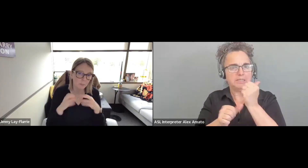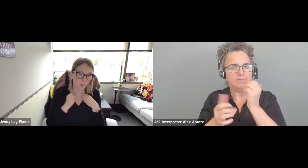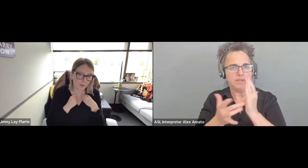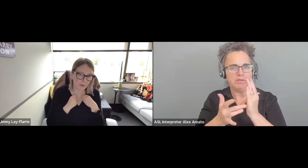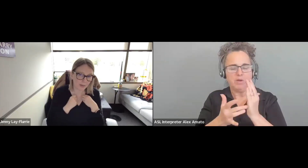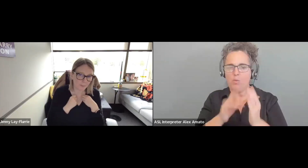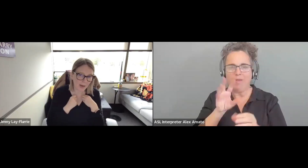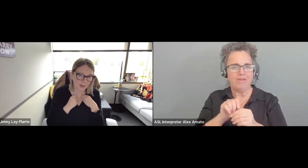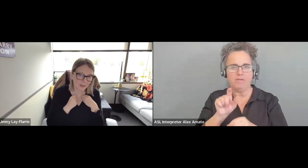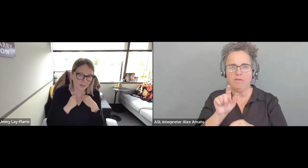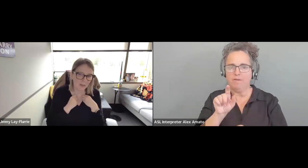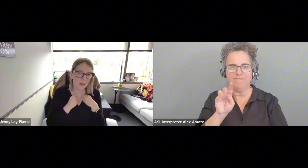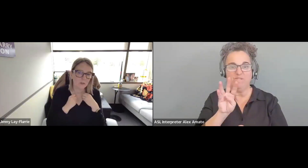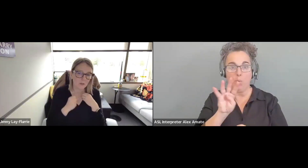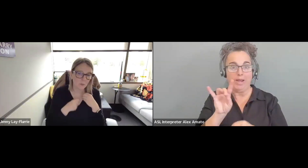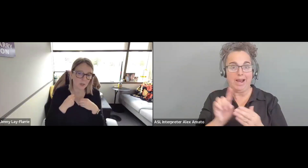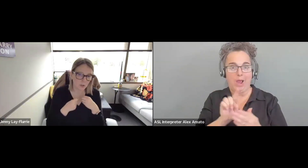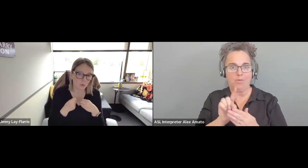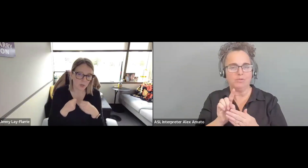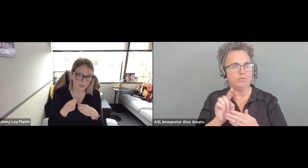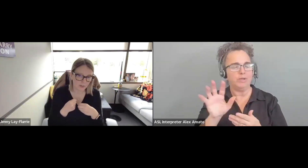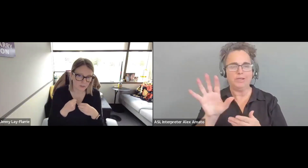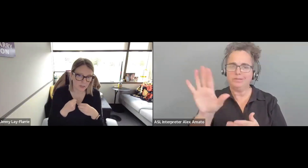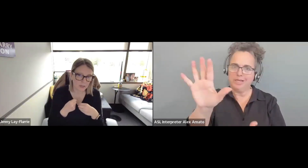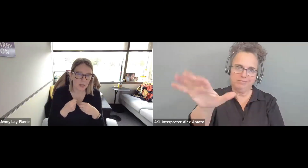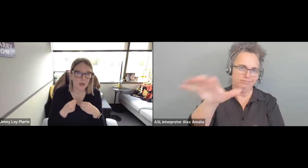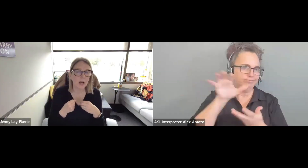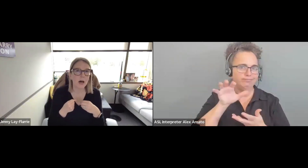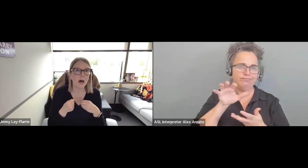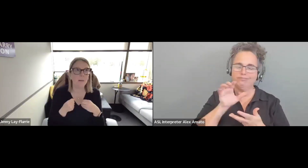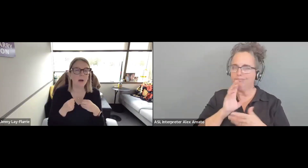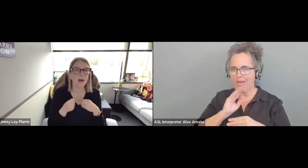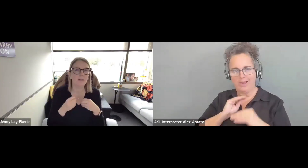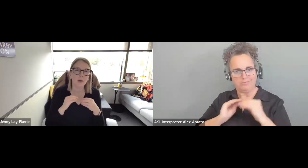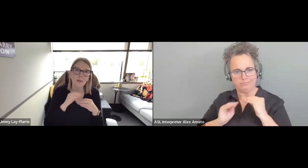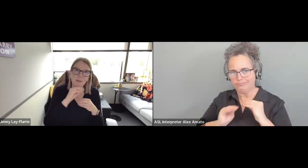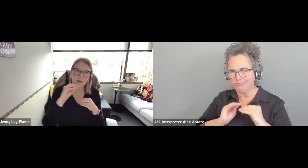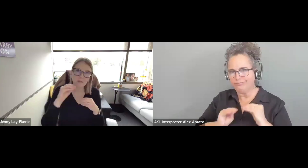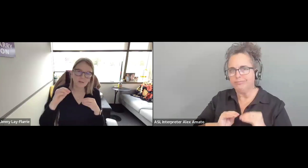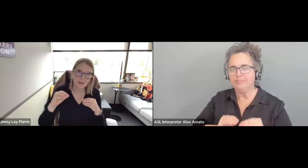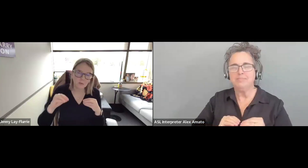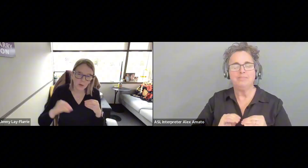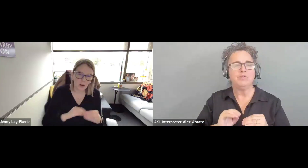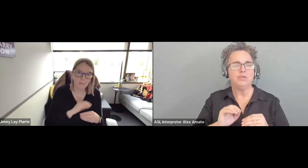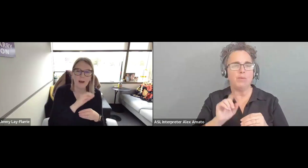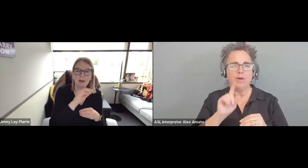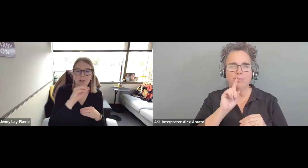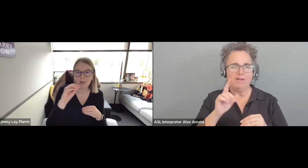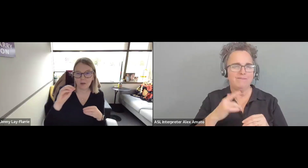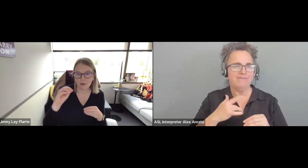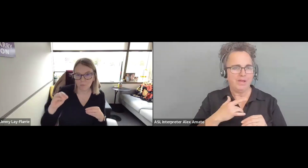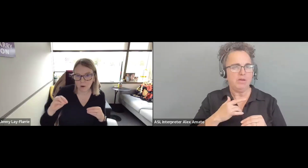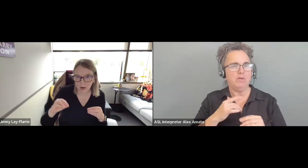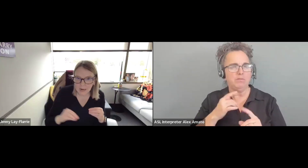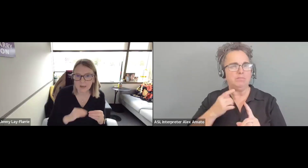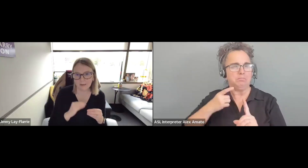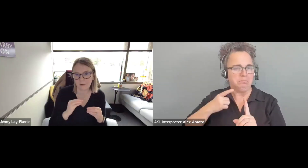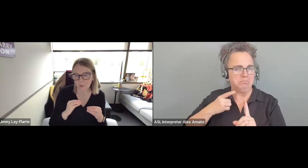we'd pull that release back so that we could do the work to fix it. And so I think that's, that's where I come back to why it's